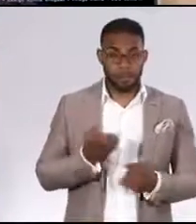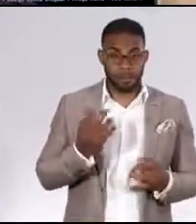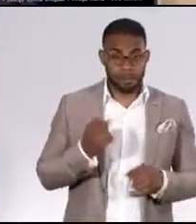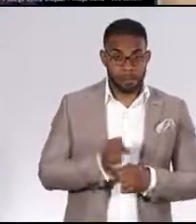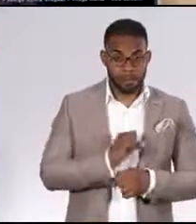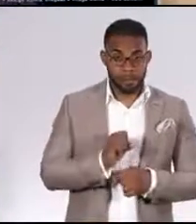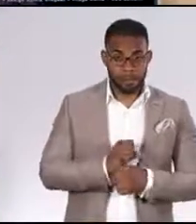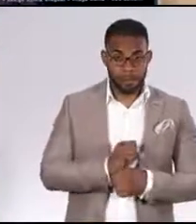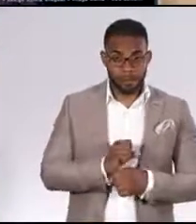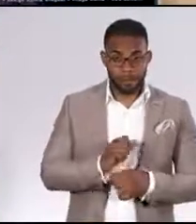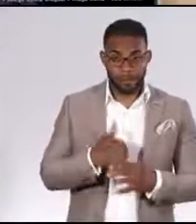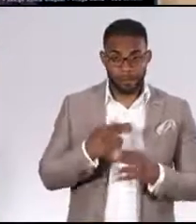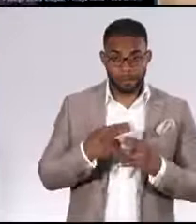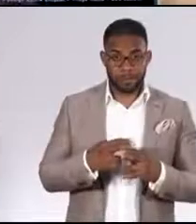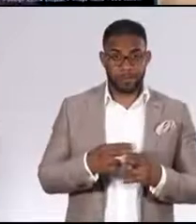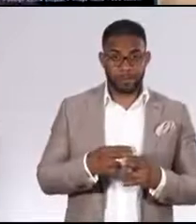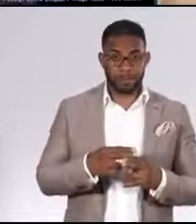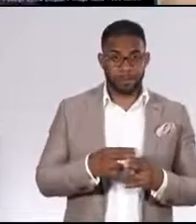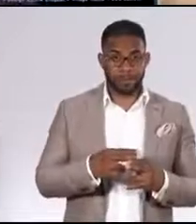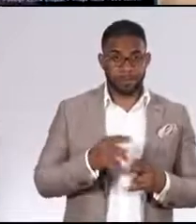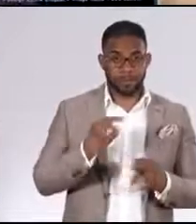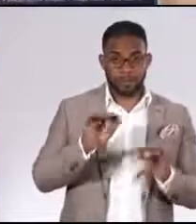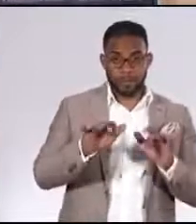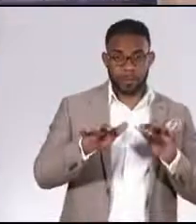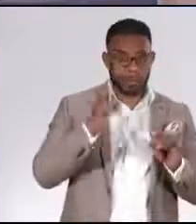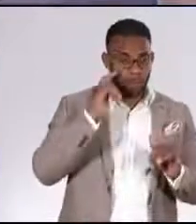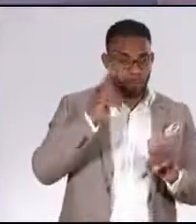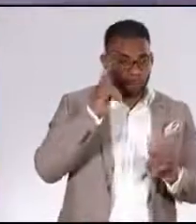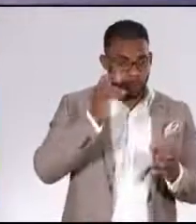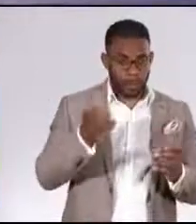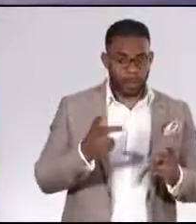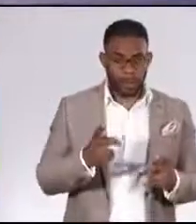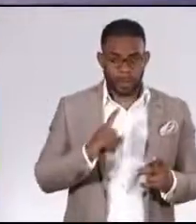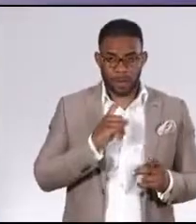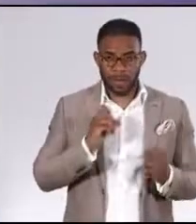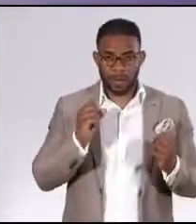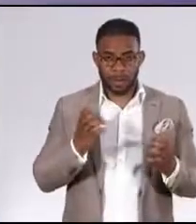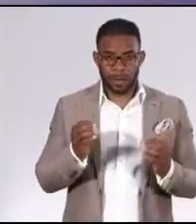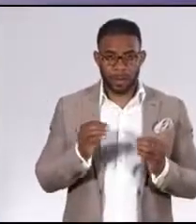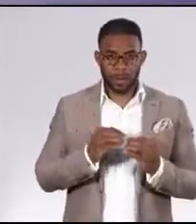In what I call the miracle of hearing back. There is so much information to share.